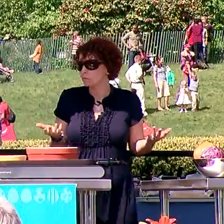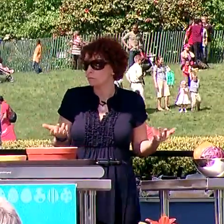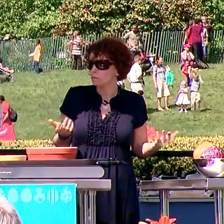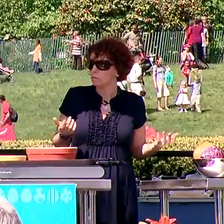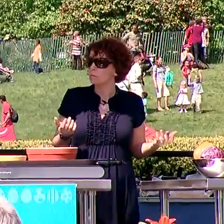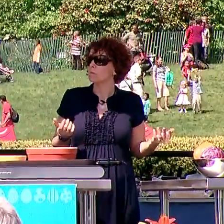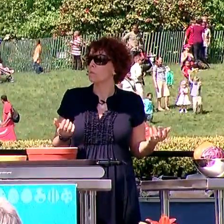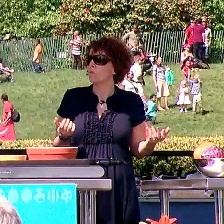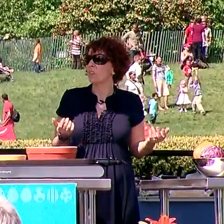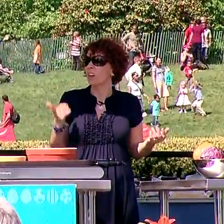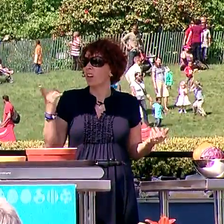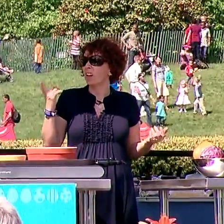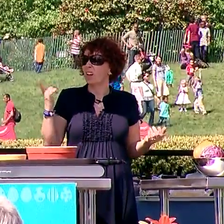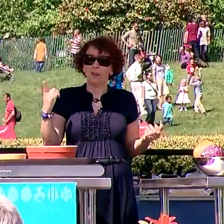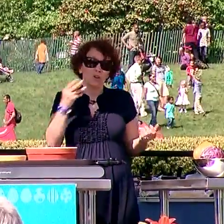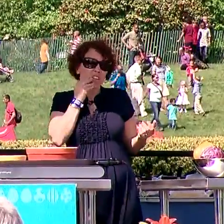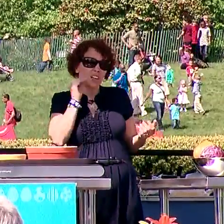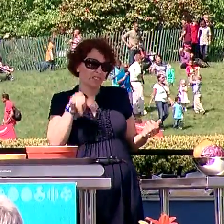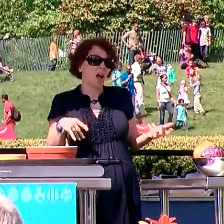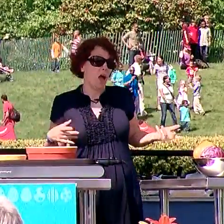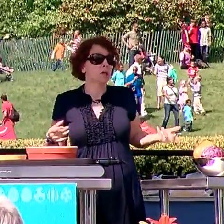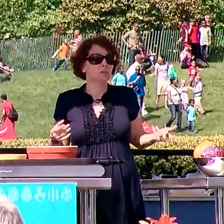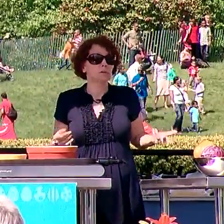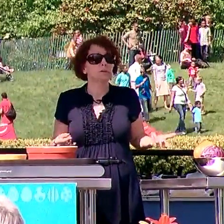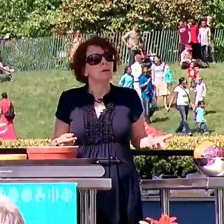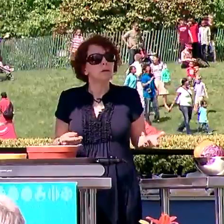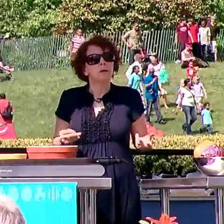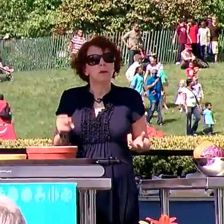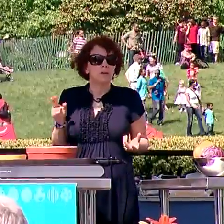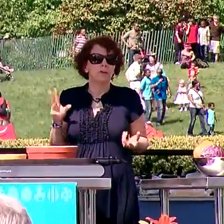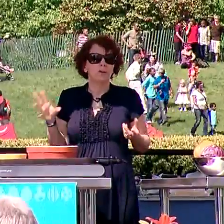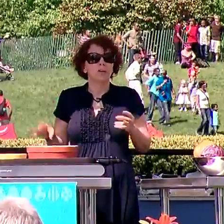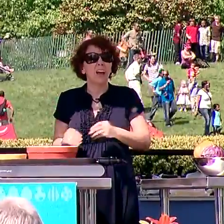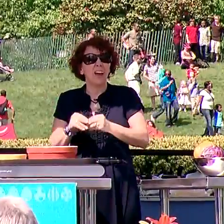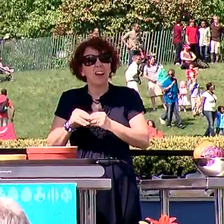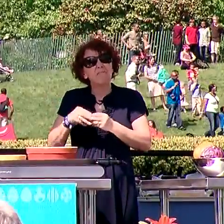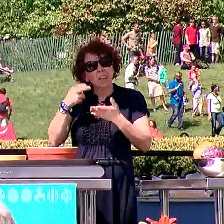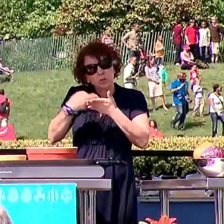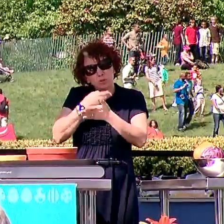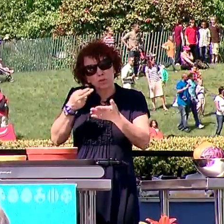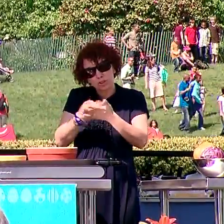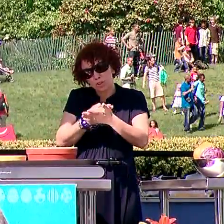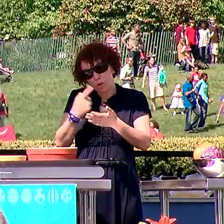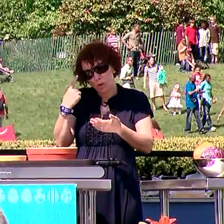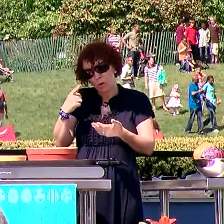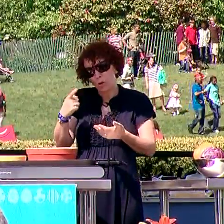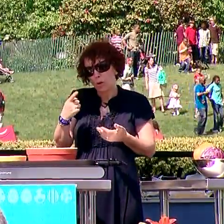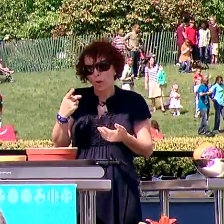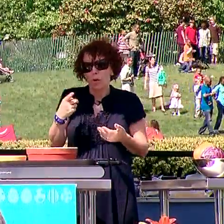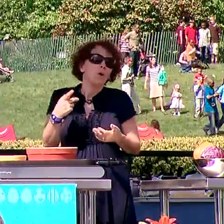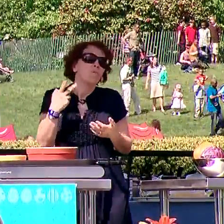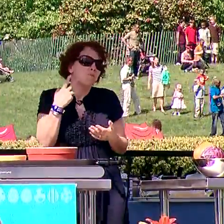And then here's your snack, or you can put this inside soups, like potato soup, it just adds a little viscosity to other soups.